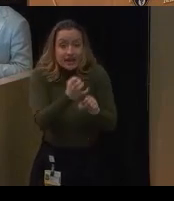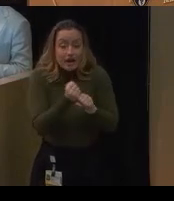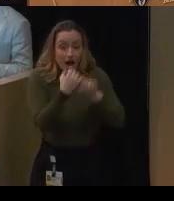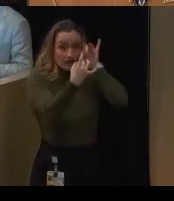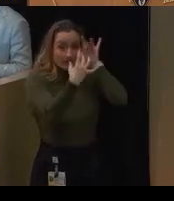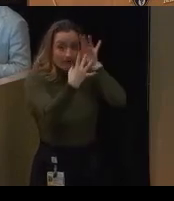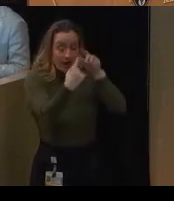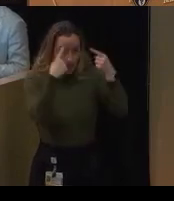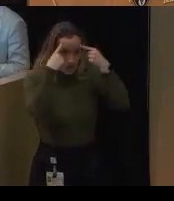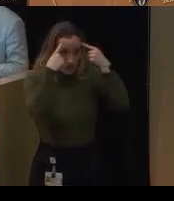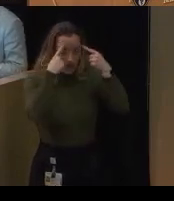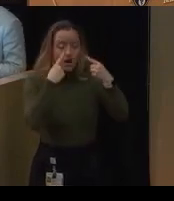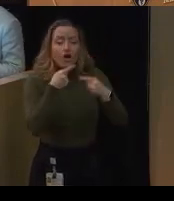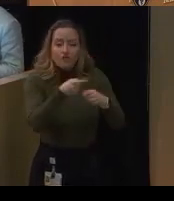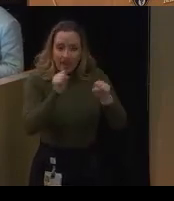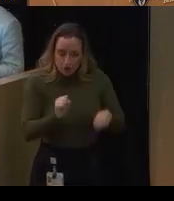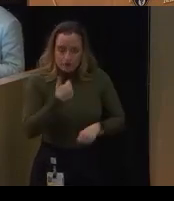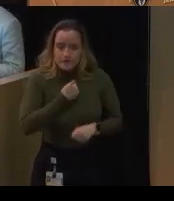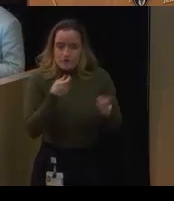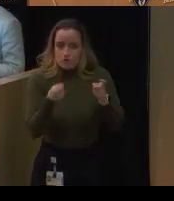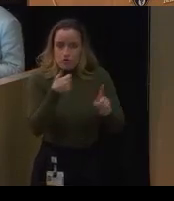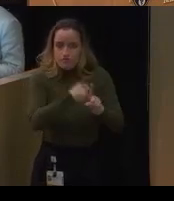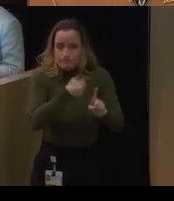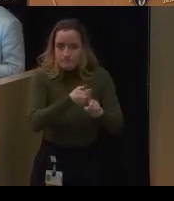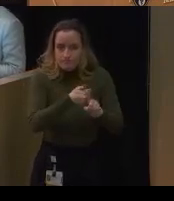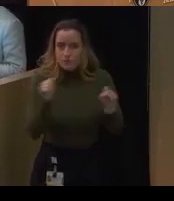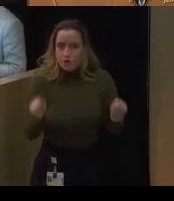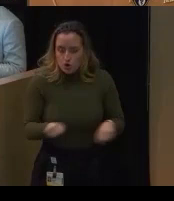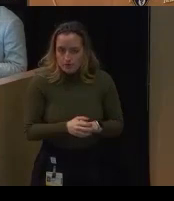were more likely to show volitional control of the neurofeedback target than folks who